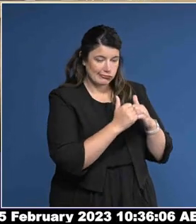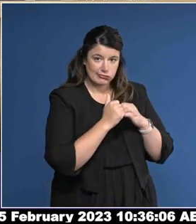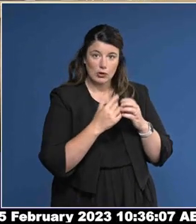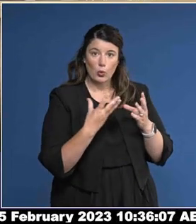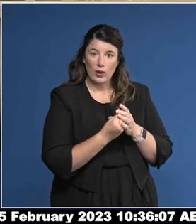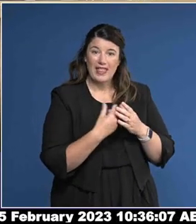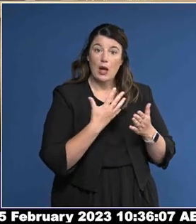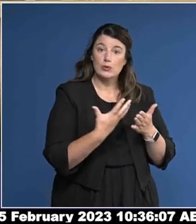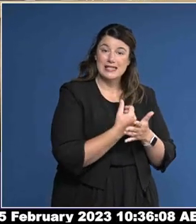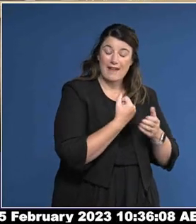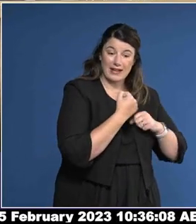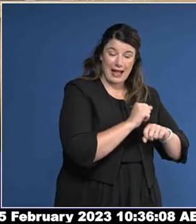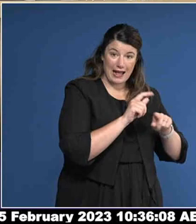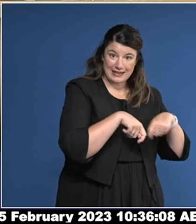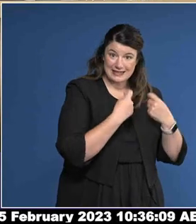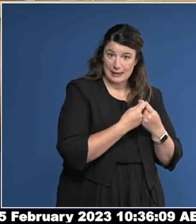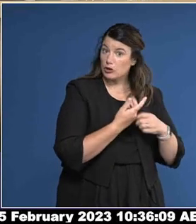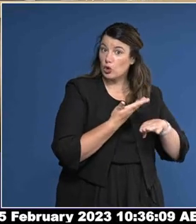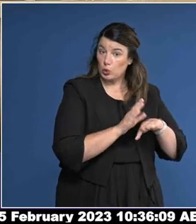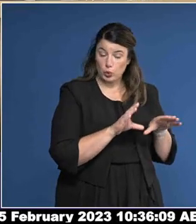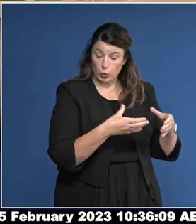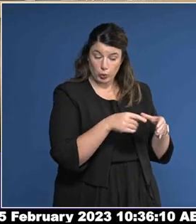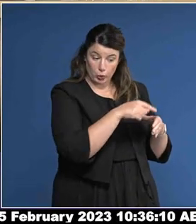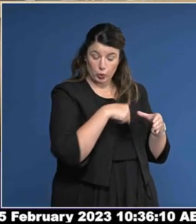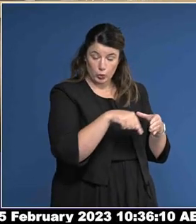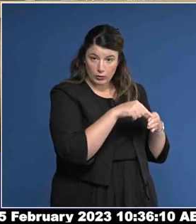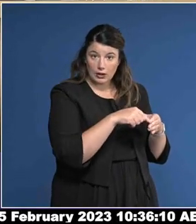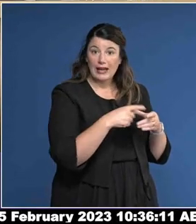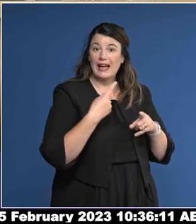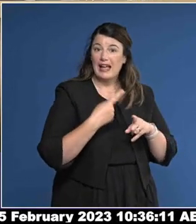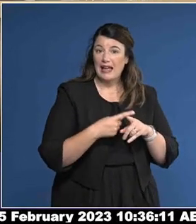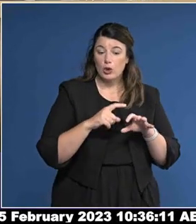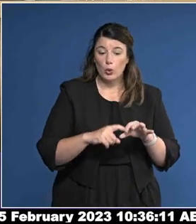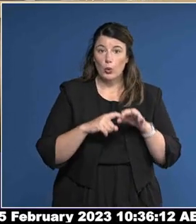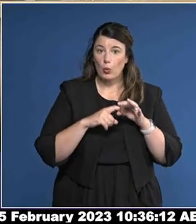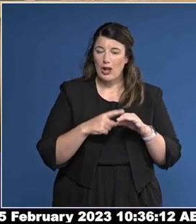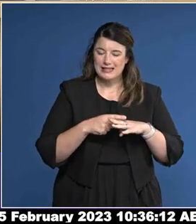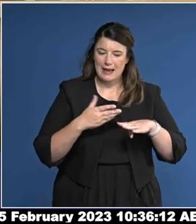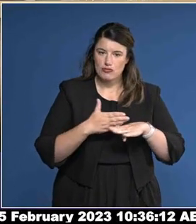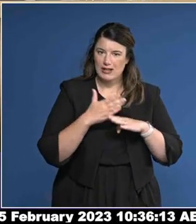team, which is new in the organisation, and our quality and practice leadership team as